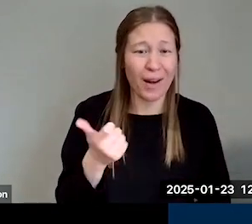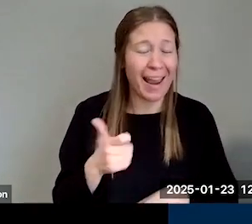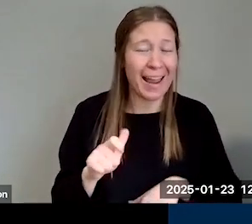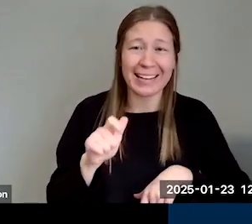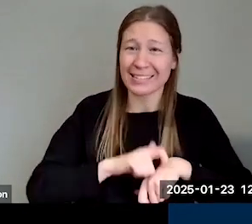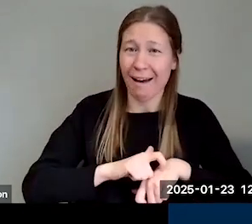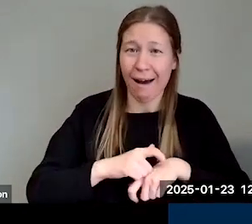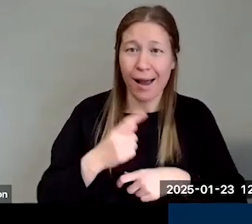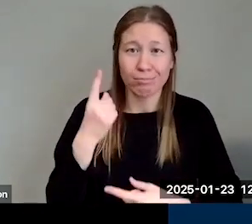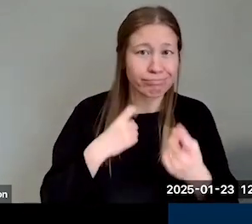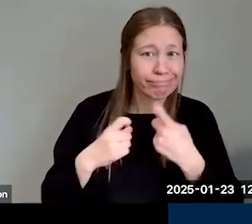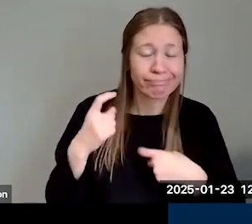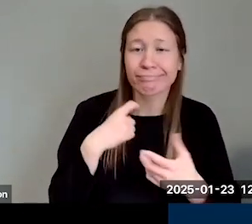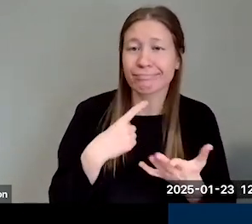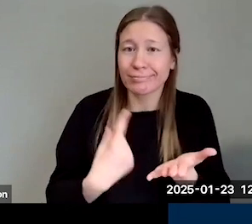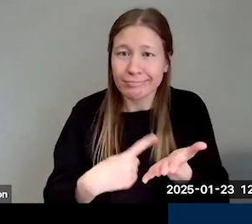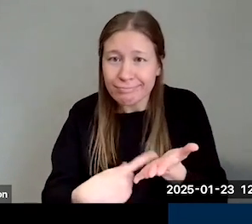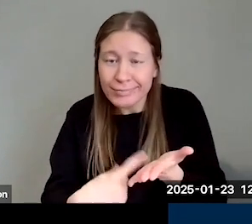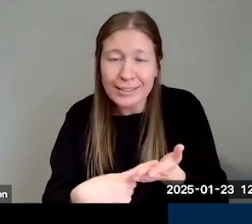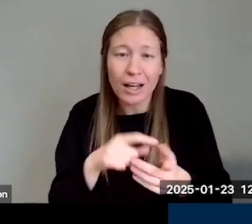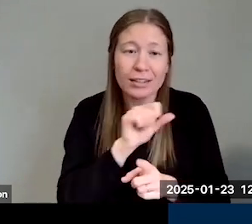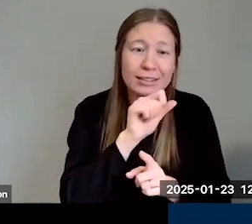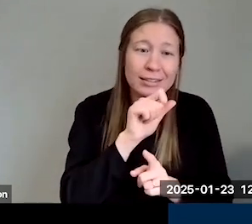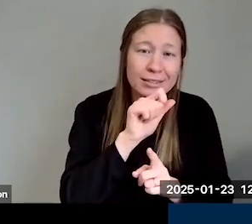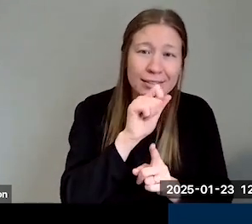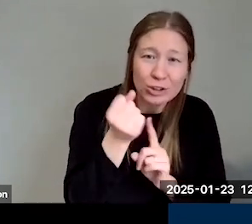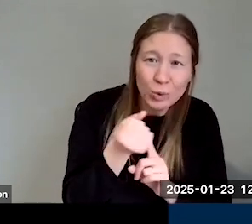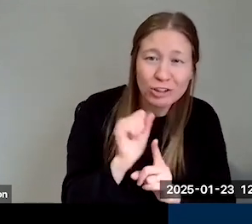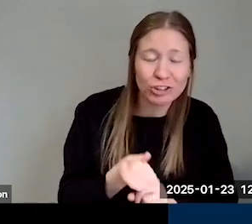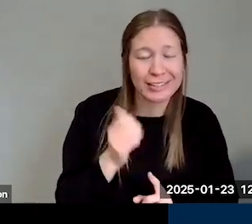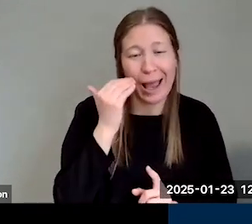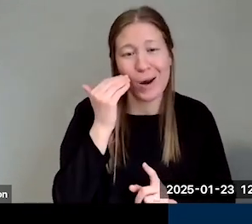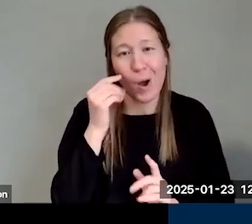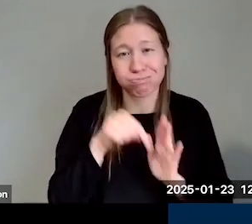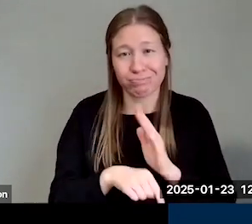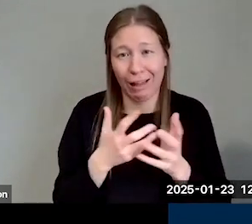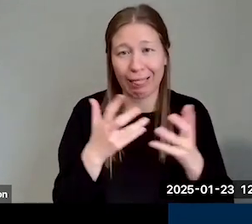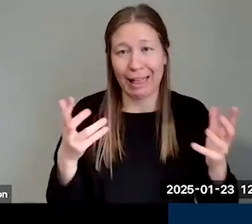or have questions about anything that you heard today. It's a lot of information. Please feel free to reach out.